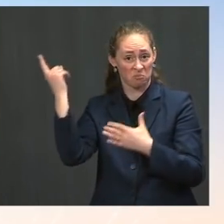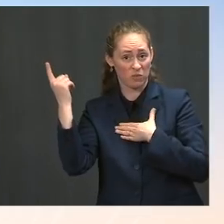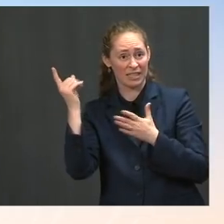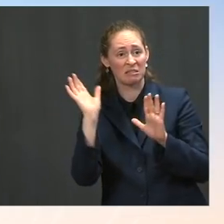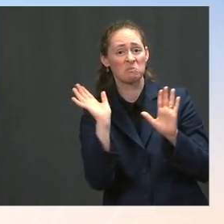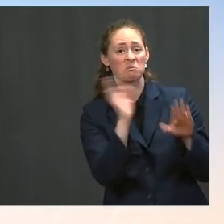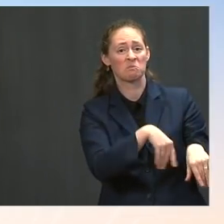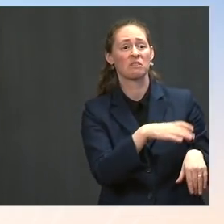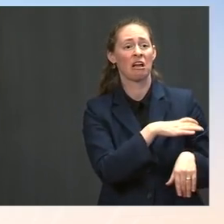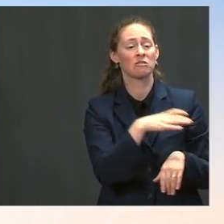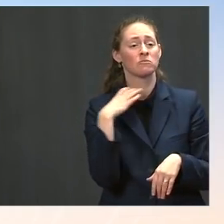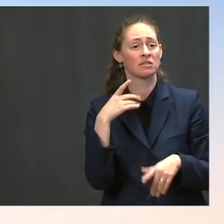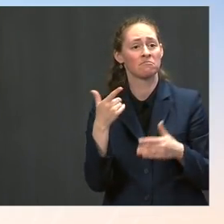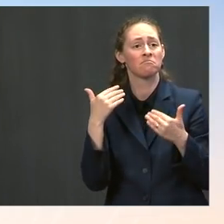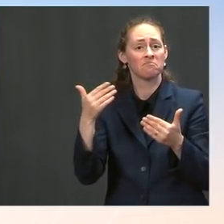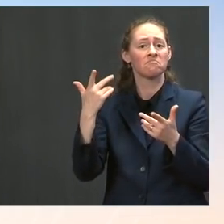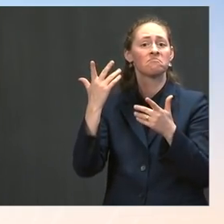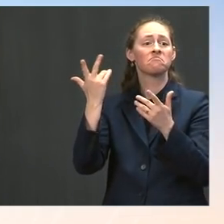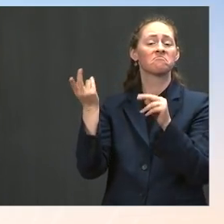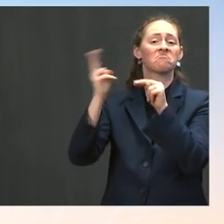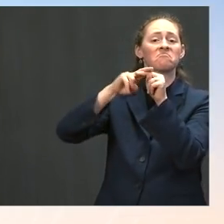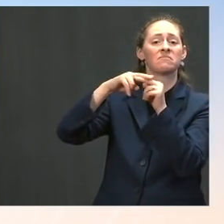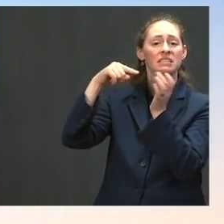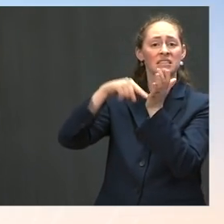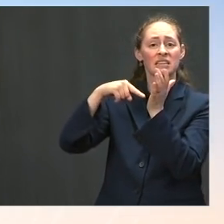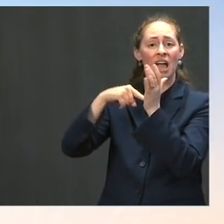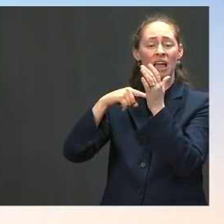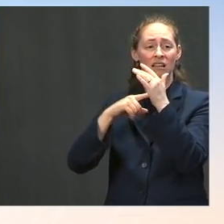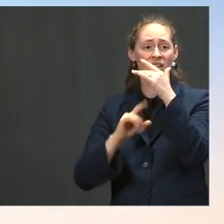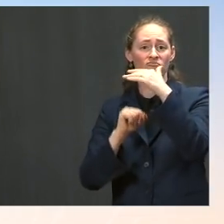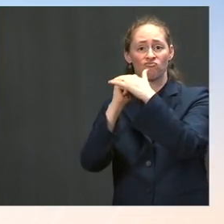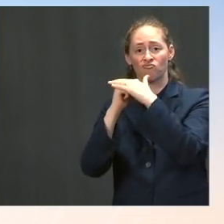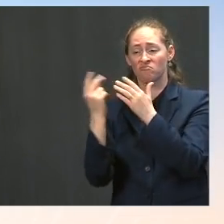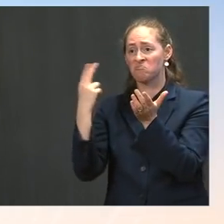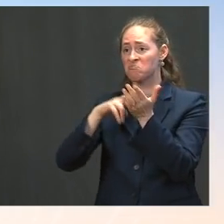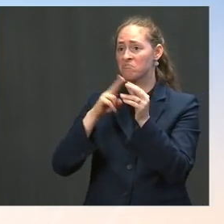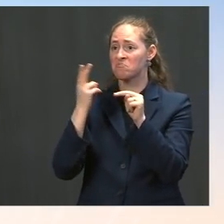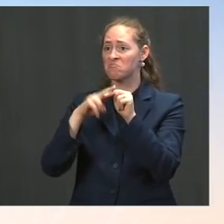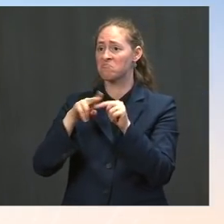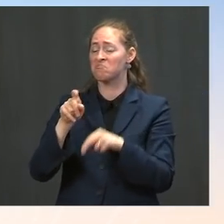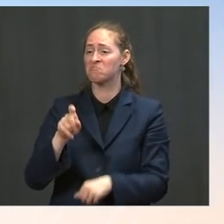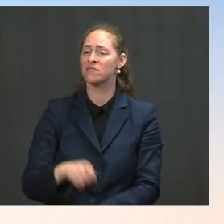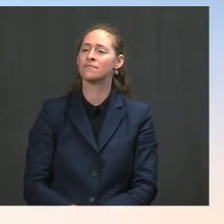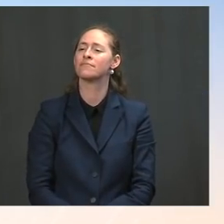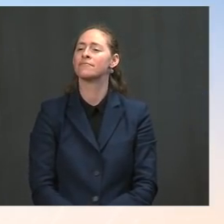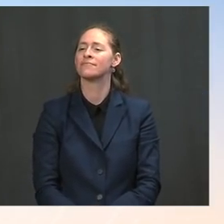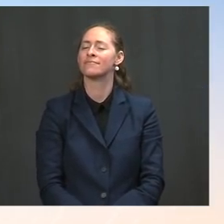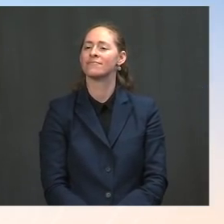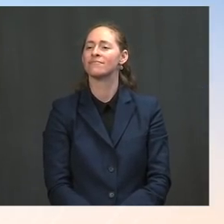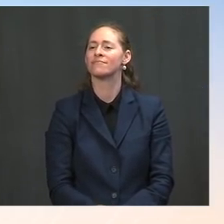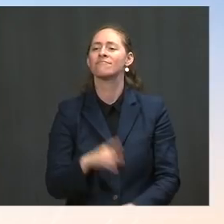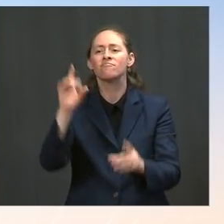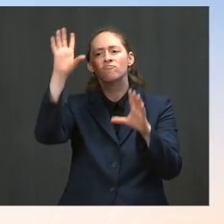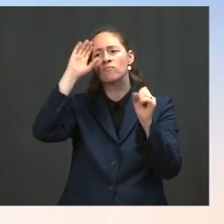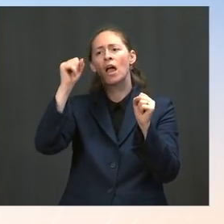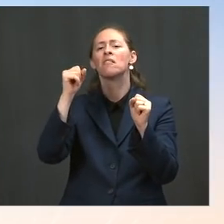Ms. Psaki: The President expects that Congress will vote to raise the debt limit, as they have three times under the past administration. The Press: So he wouldn't support doing it unilaterally?